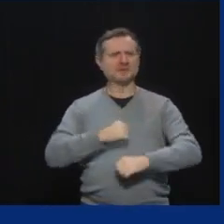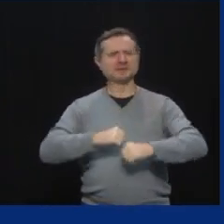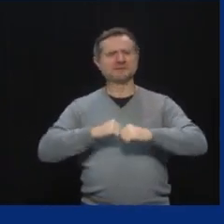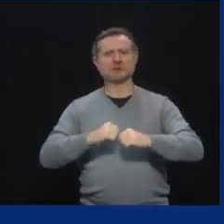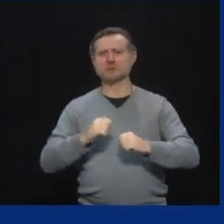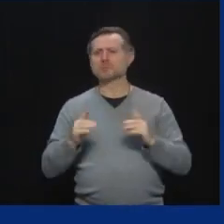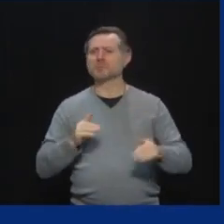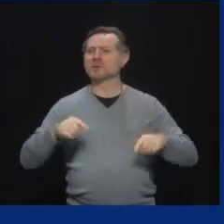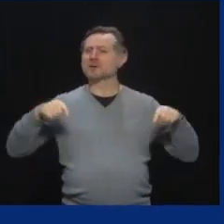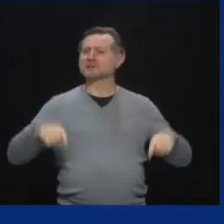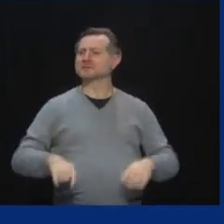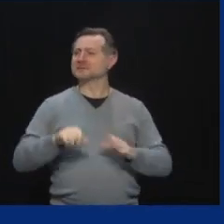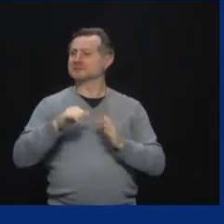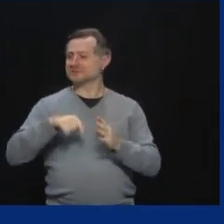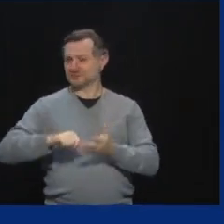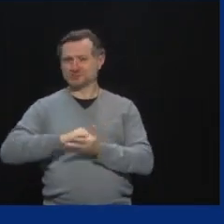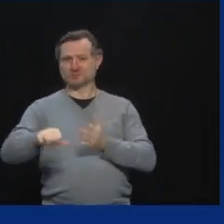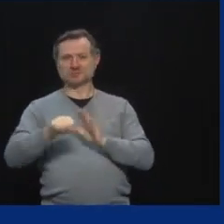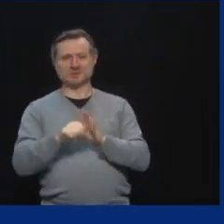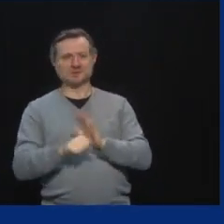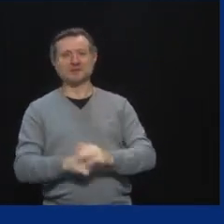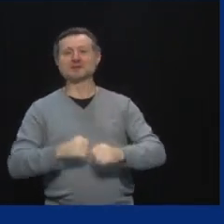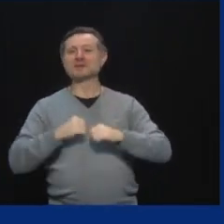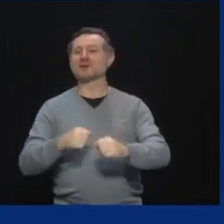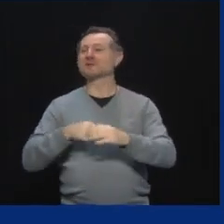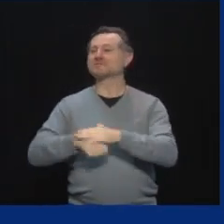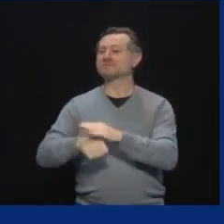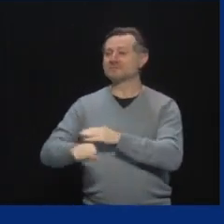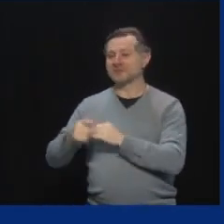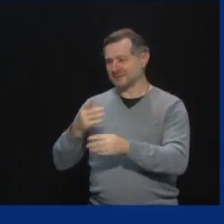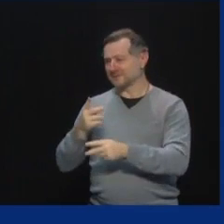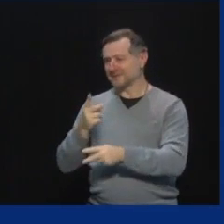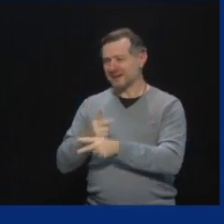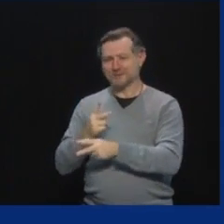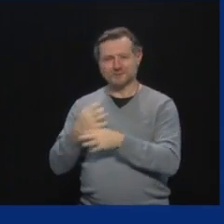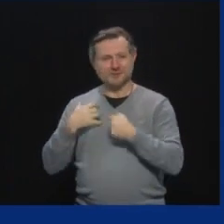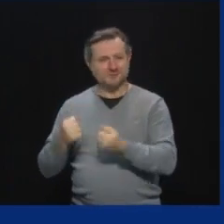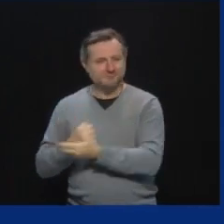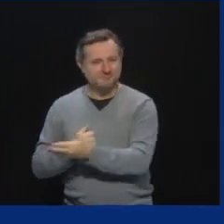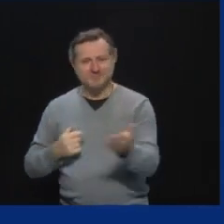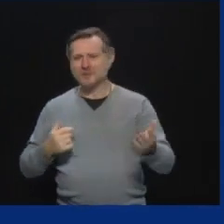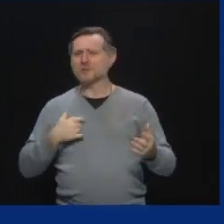access to healthcare and be there to lend the support in any situation where